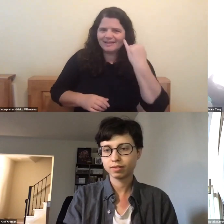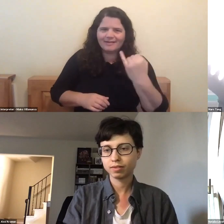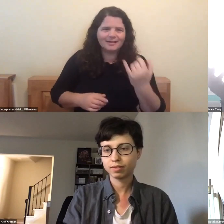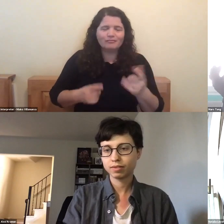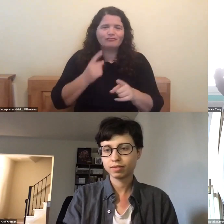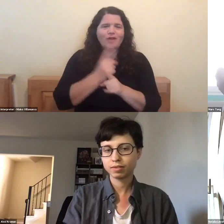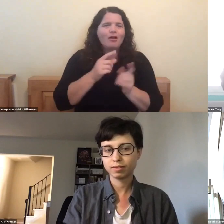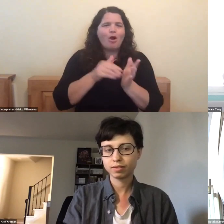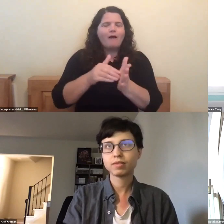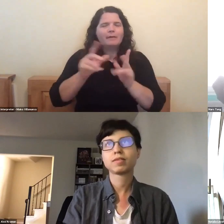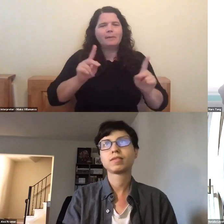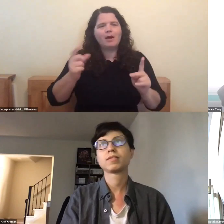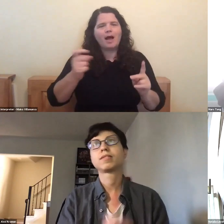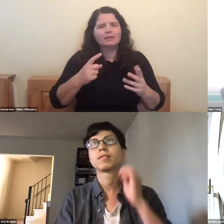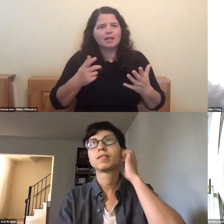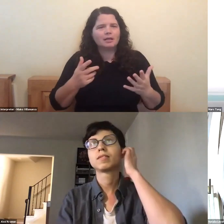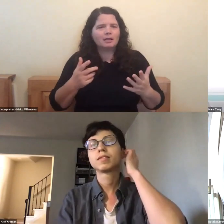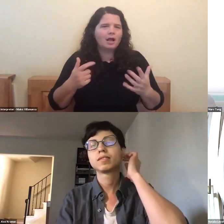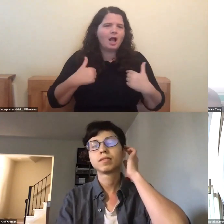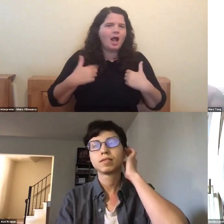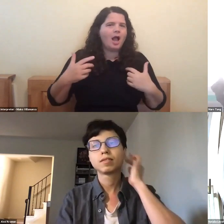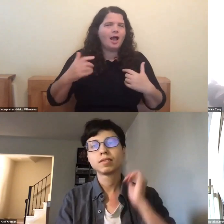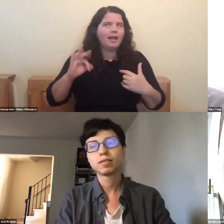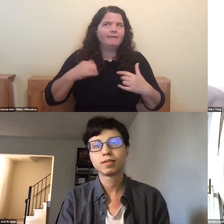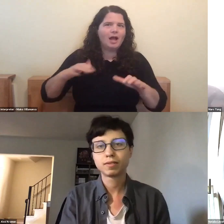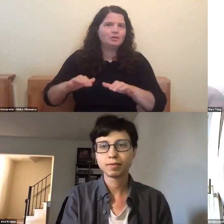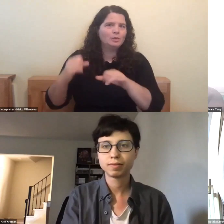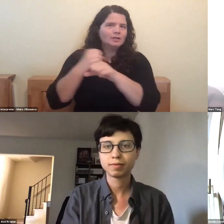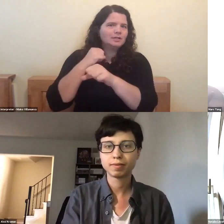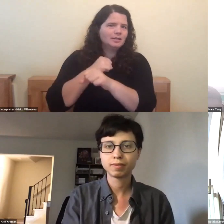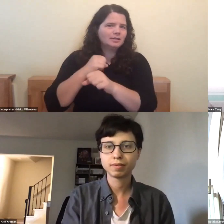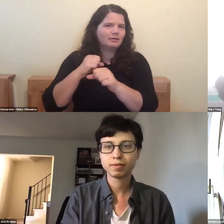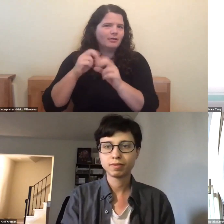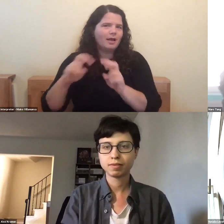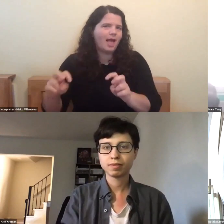if i would like a statistical analysis on my corpus how big should it be but since it depends